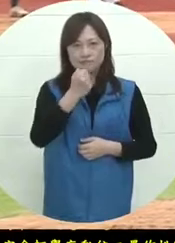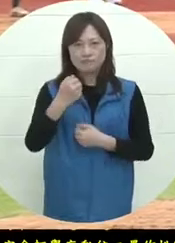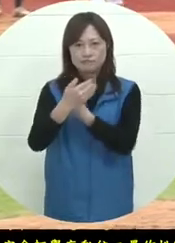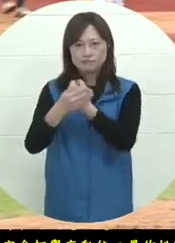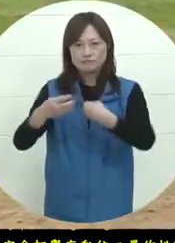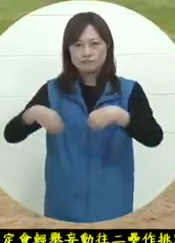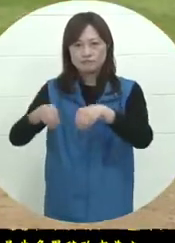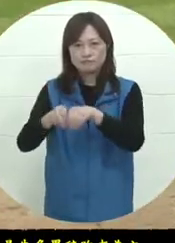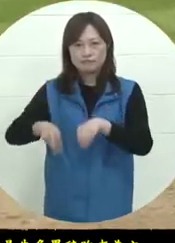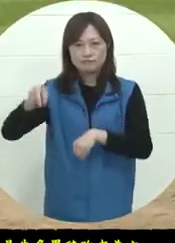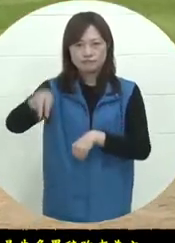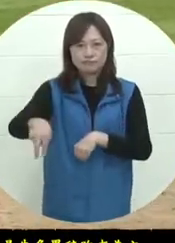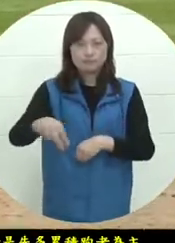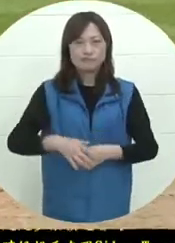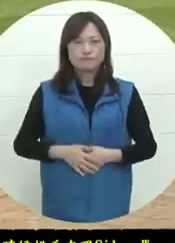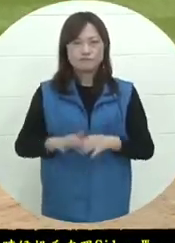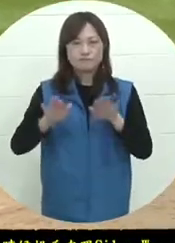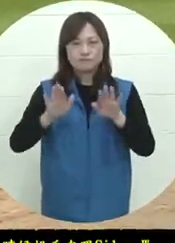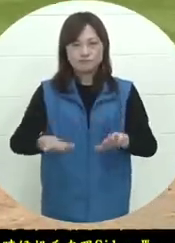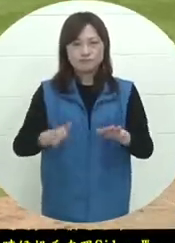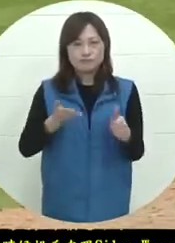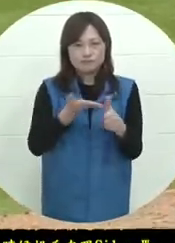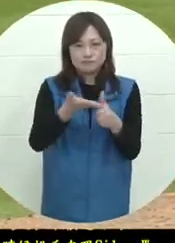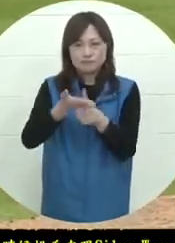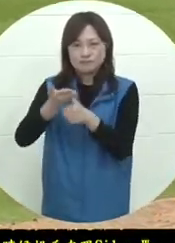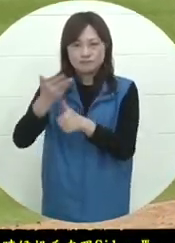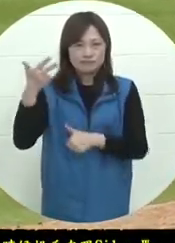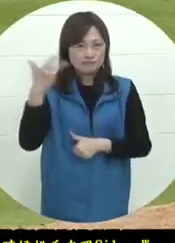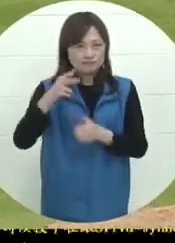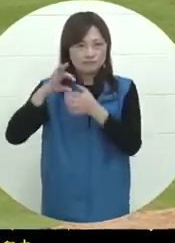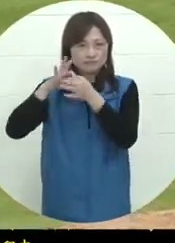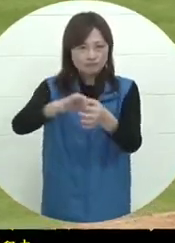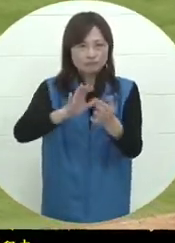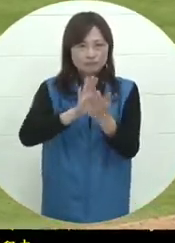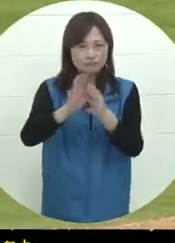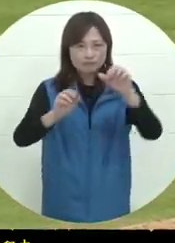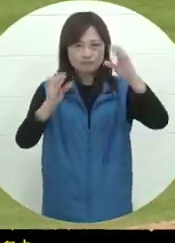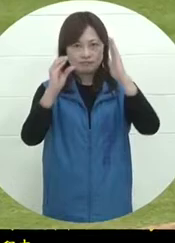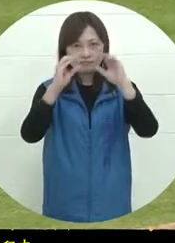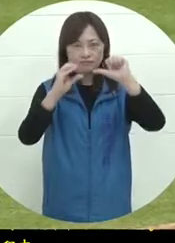and 7 consecutive outs in the second half of the 5th inning, the American team's offense